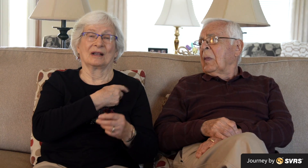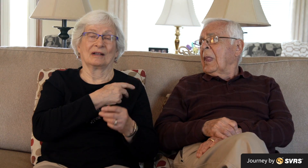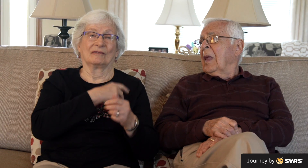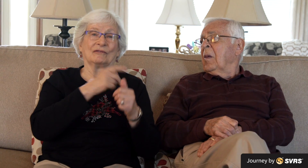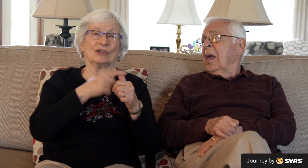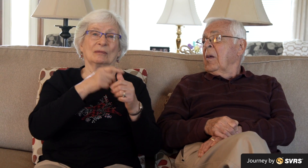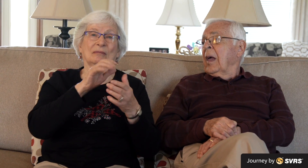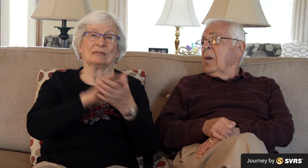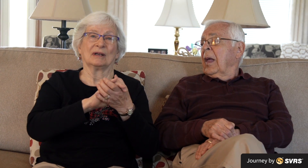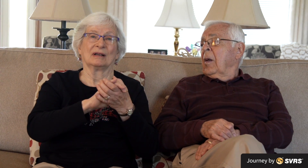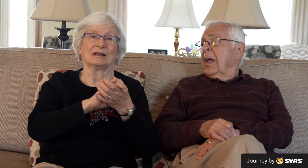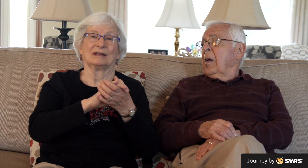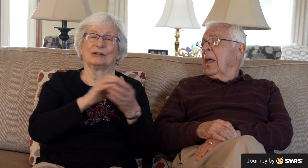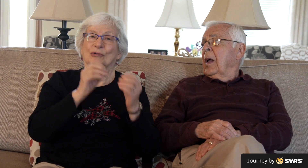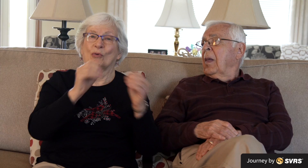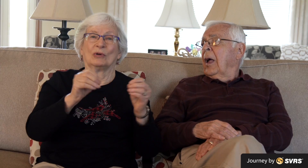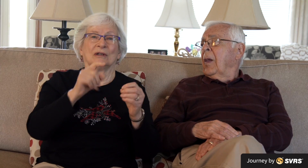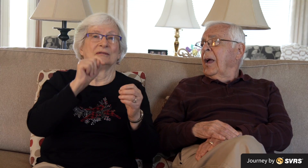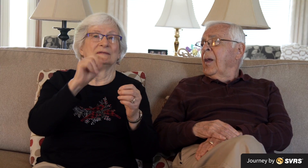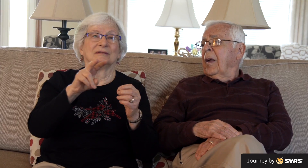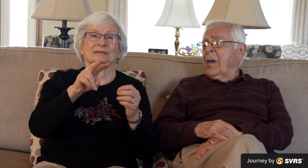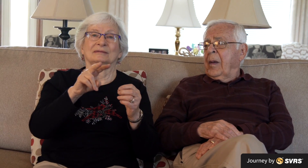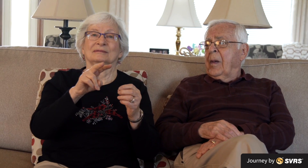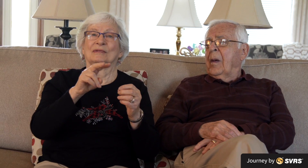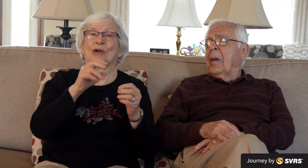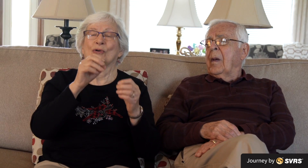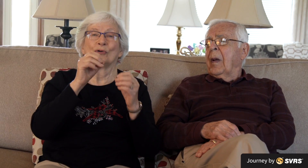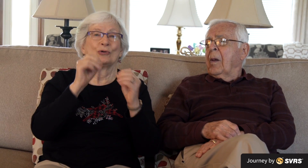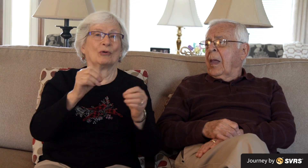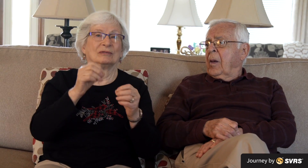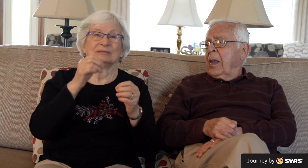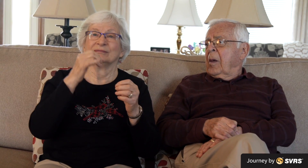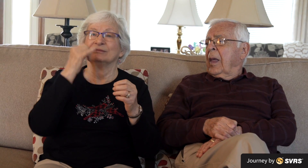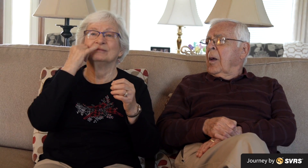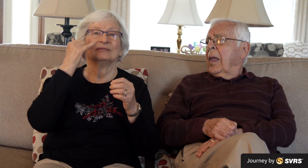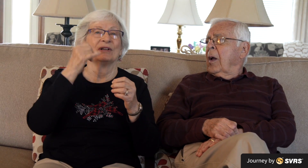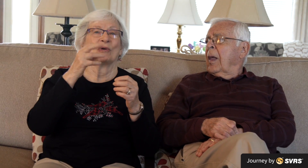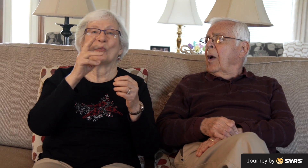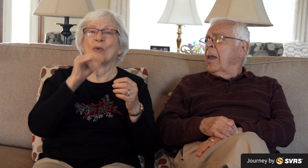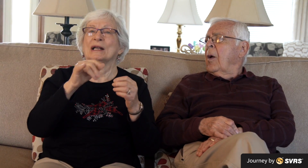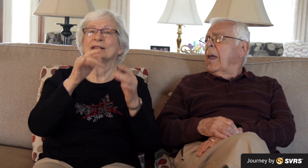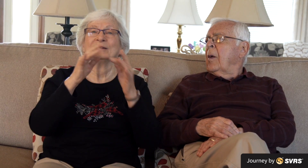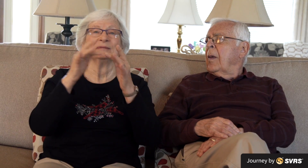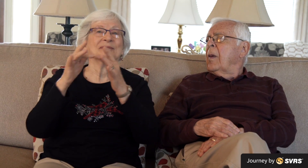When we first got married, we had no TV, no telephone - no way to contact other people.